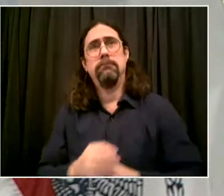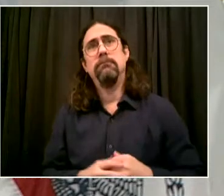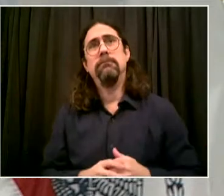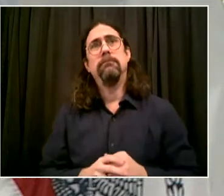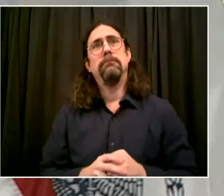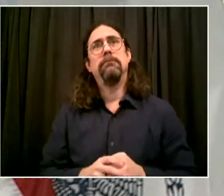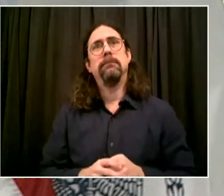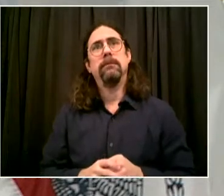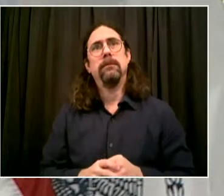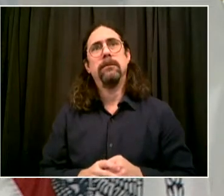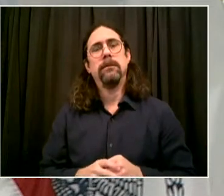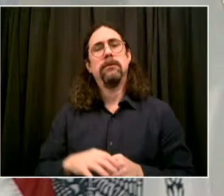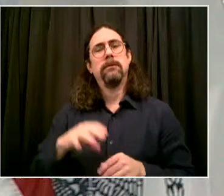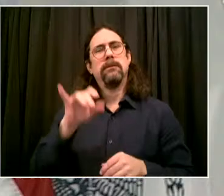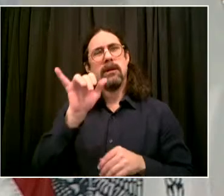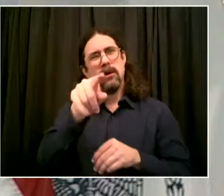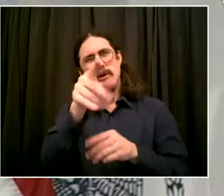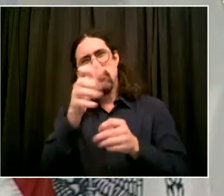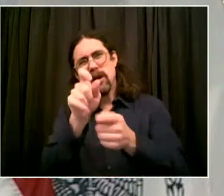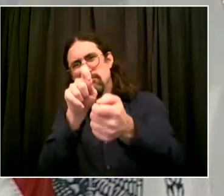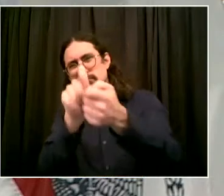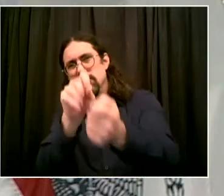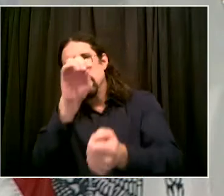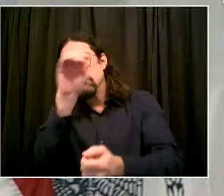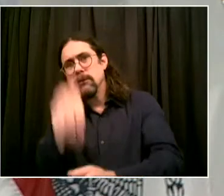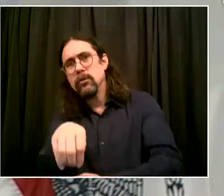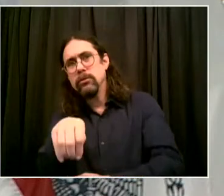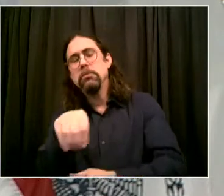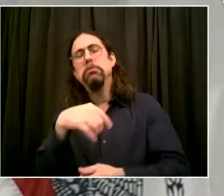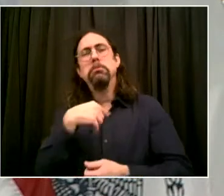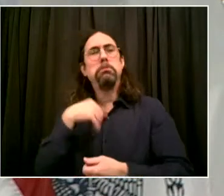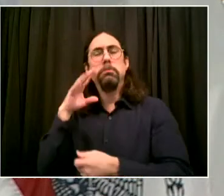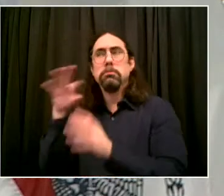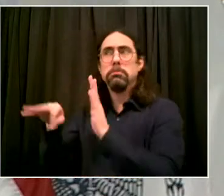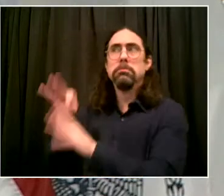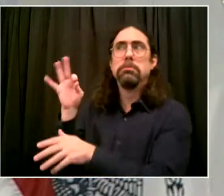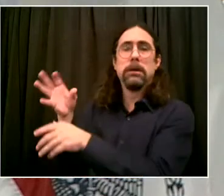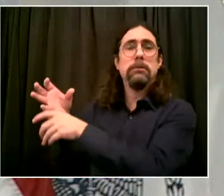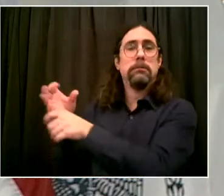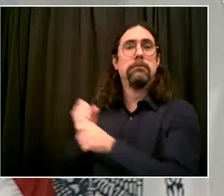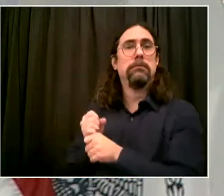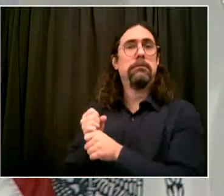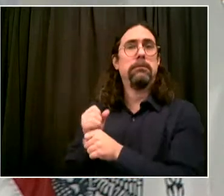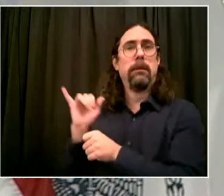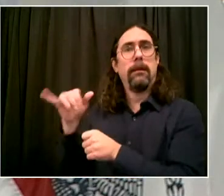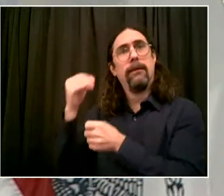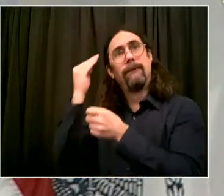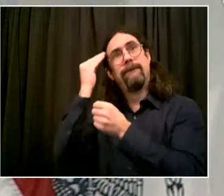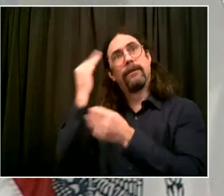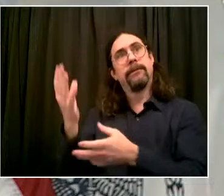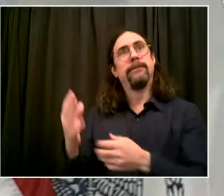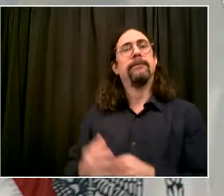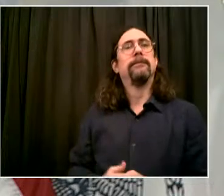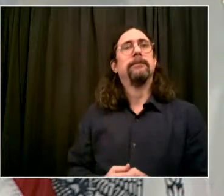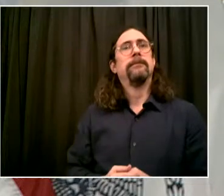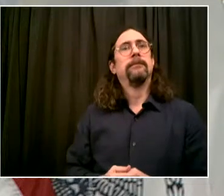THAT IS BEEN THE CENTRAL THHSRUTT. SO WE WILL GET SPECIFIC NUMBERS. YOU IN SEEING THAT SUBSTANTIAL NUMBMBRE OF PEOPLE